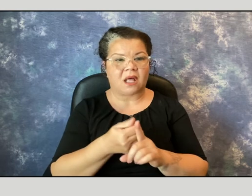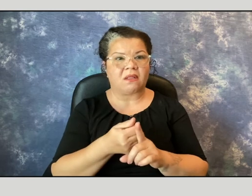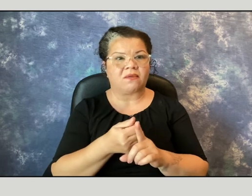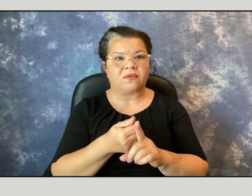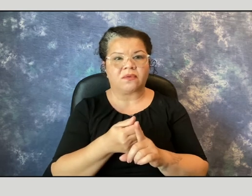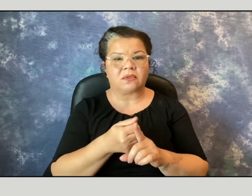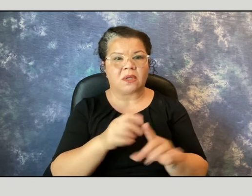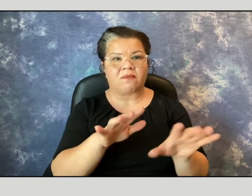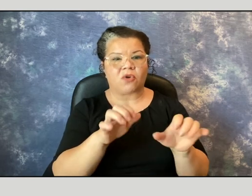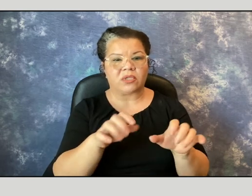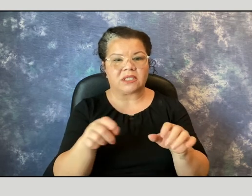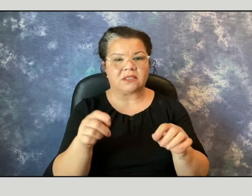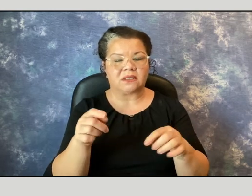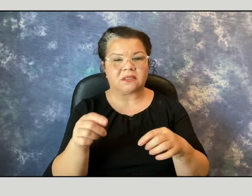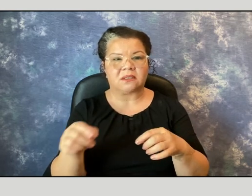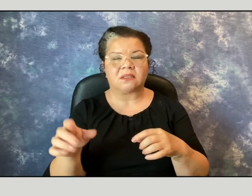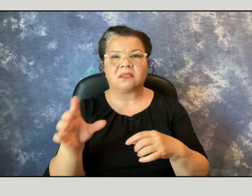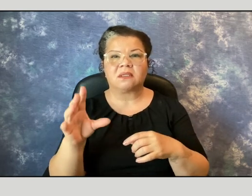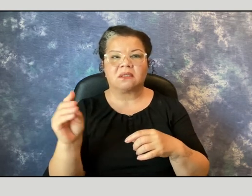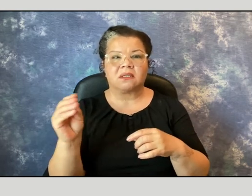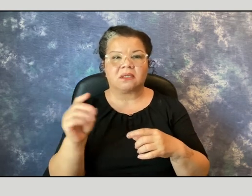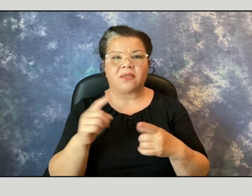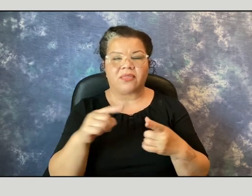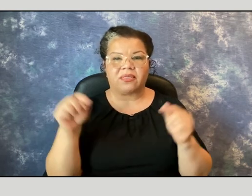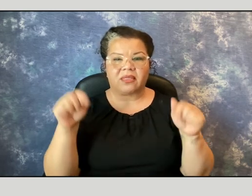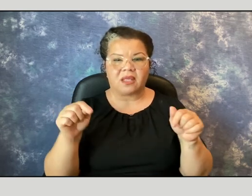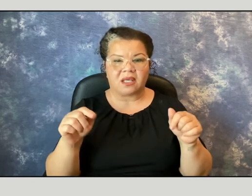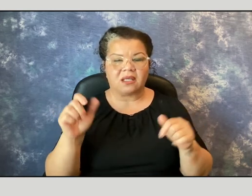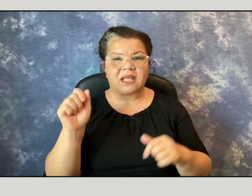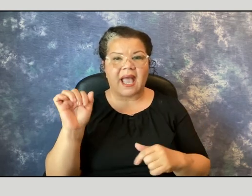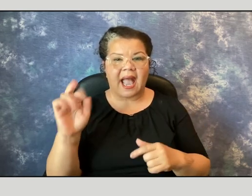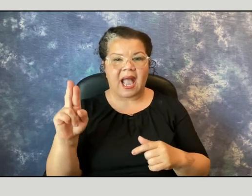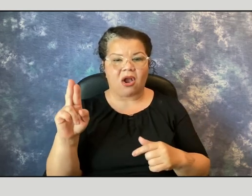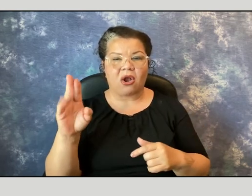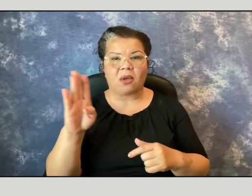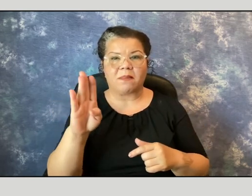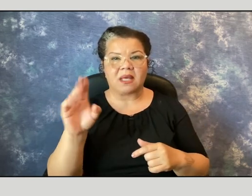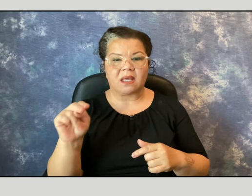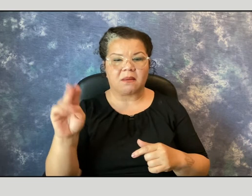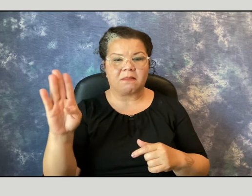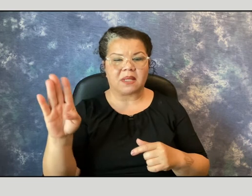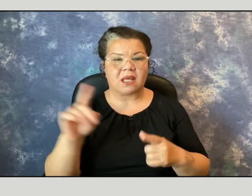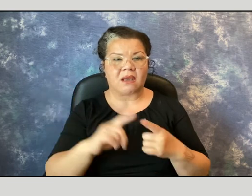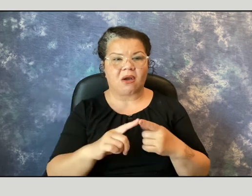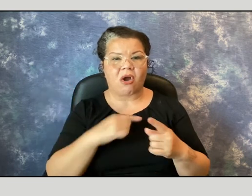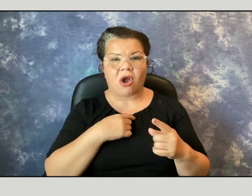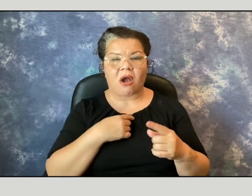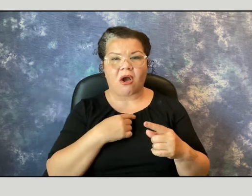but these Airbnbs are displacing a lot of housing stock that would otherwise be used